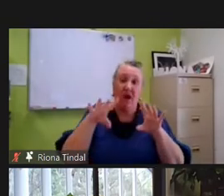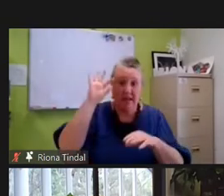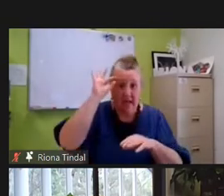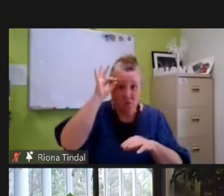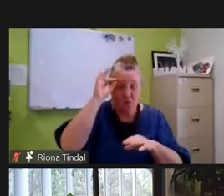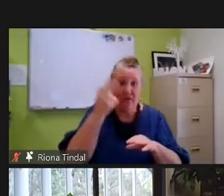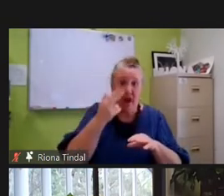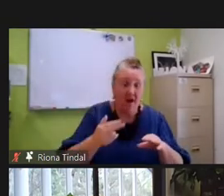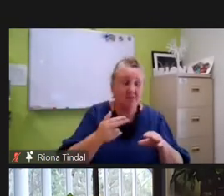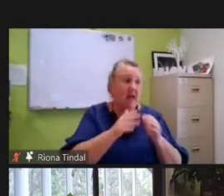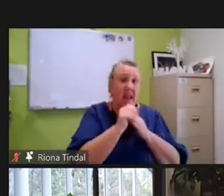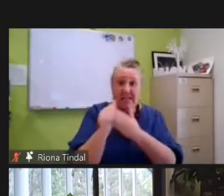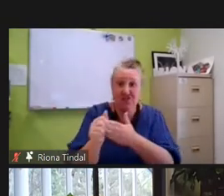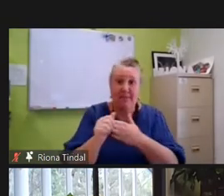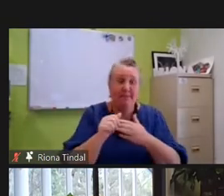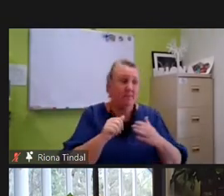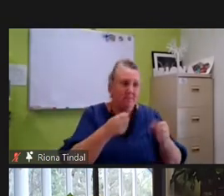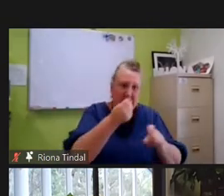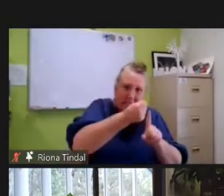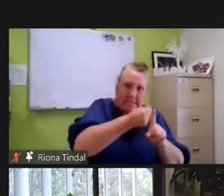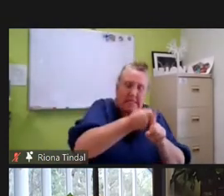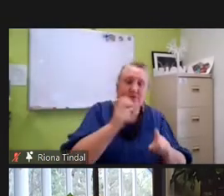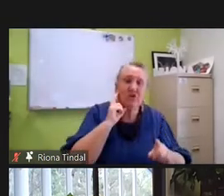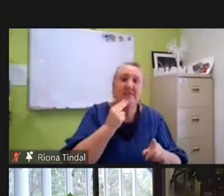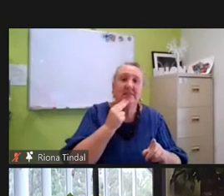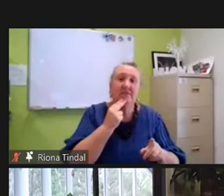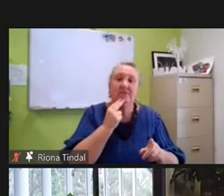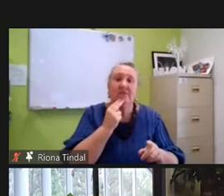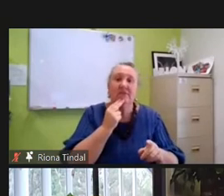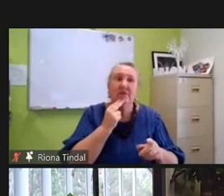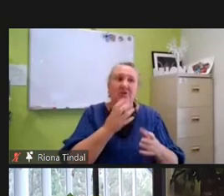some time, working with the Australian Council of the Arts, with the leadership team, really